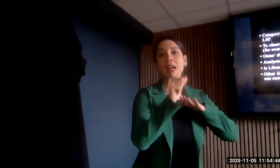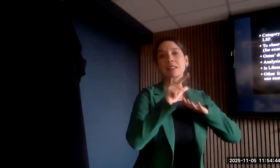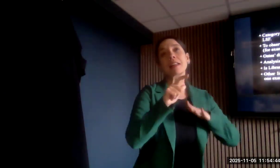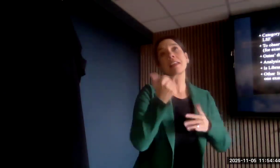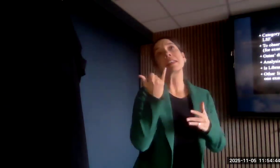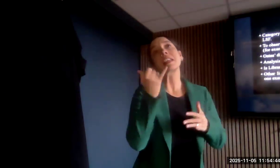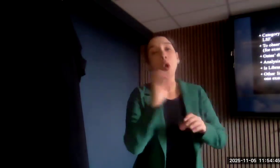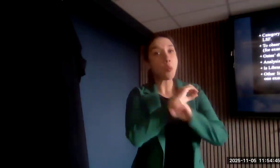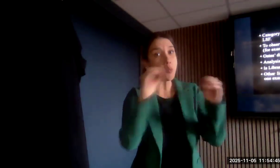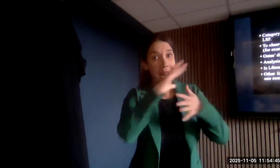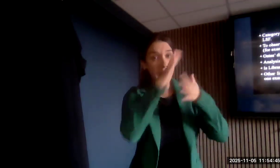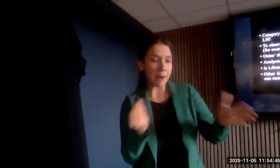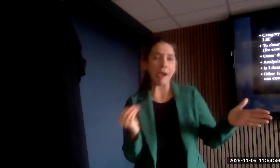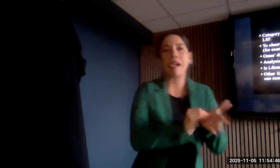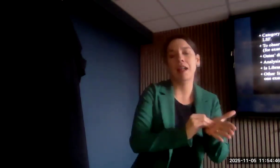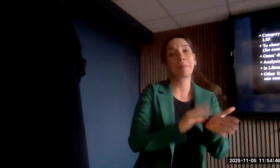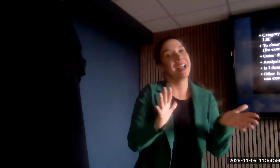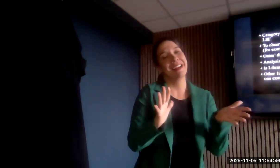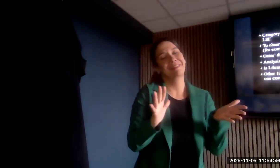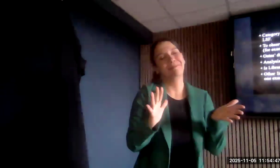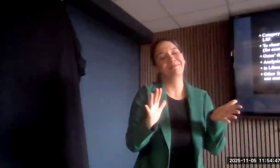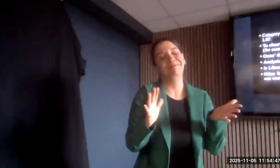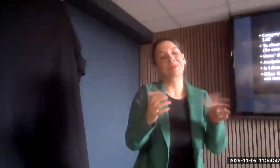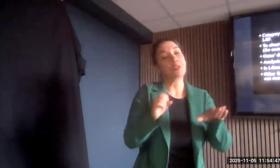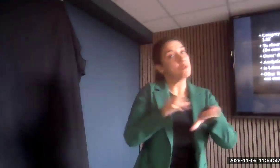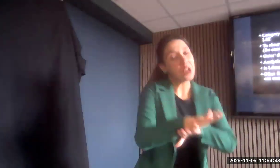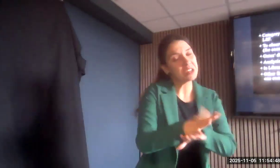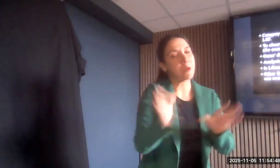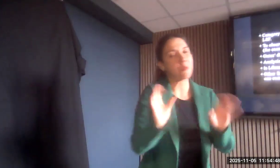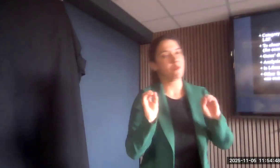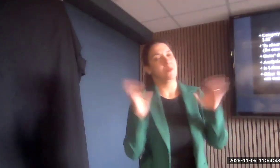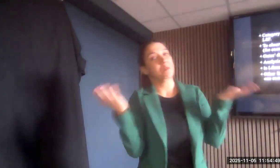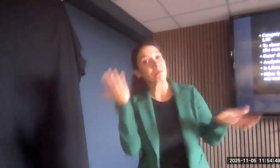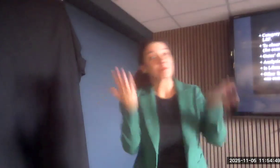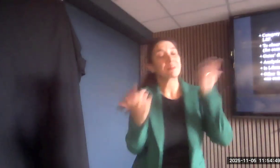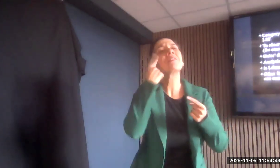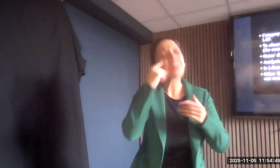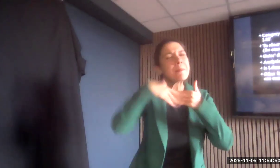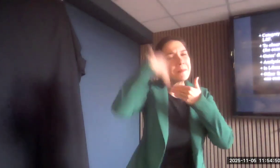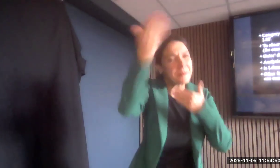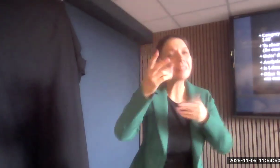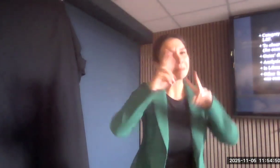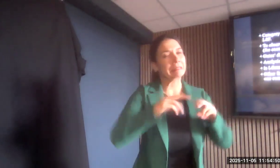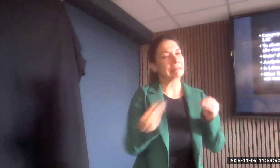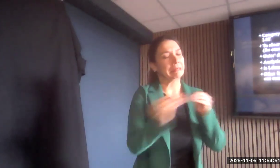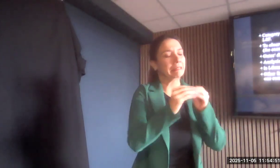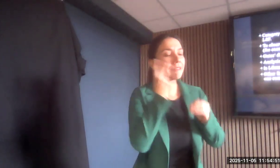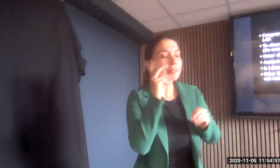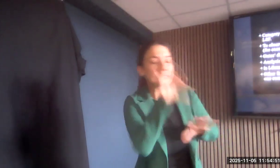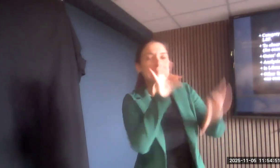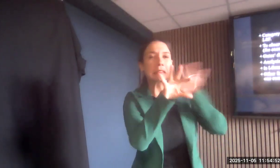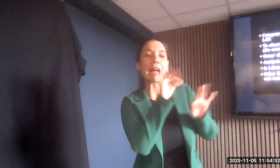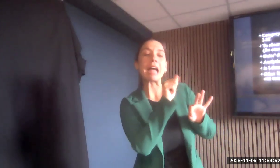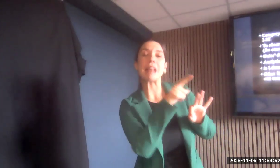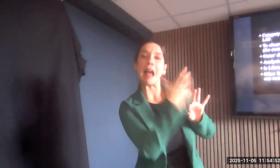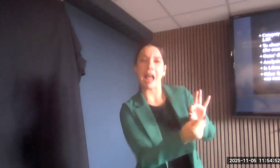Most of the signs are from Libras, because it was docented by language usage in the country, but there are some signs there that came from the original use of ASL.